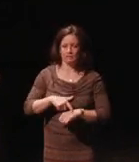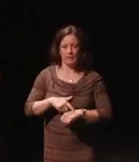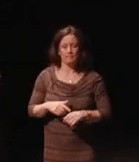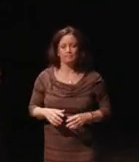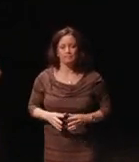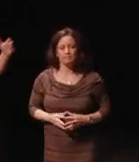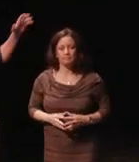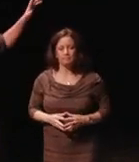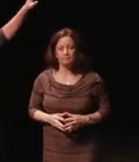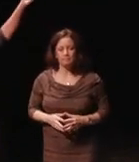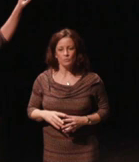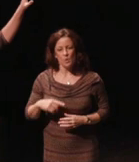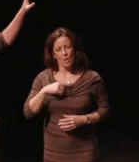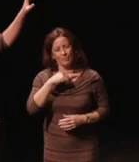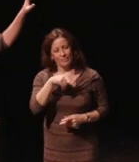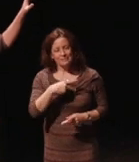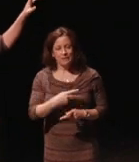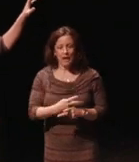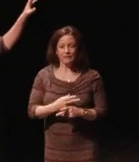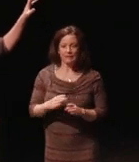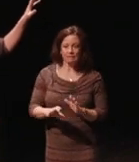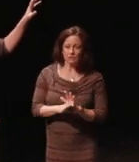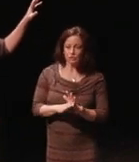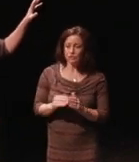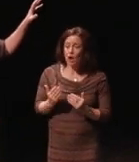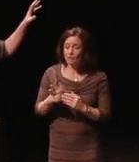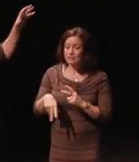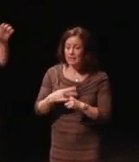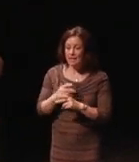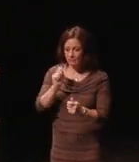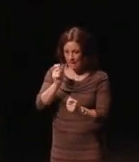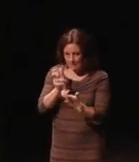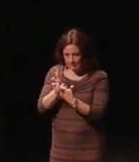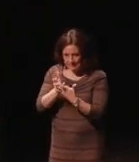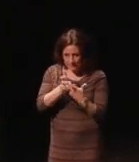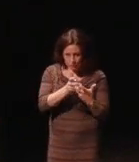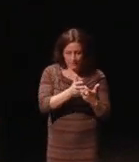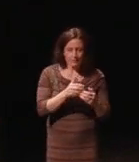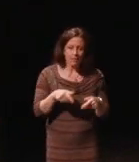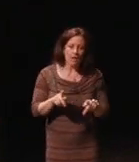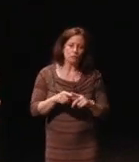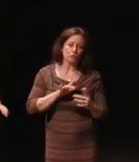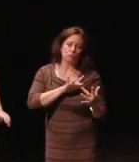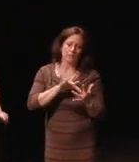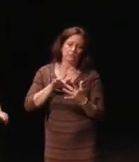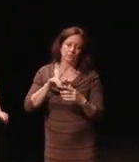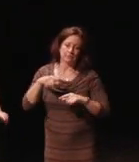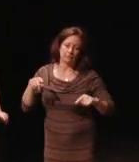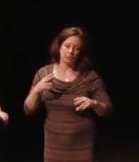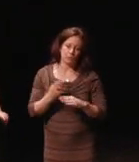So, these kind of things offer in this kind of customization allows you to read all these different use cases.